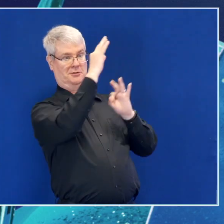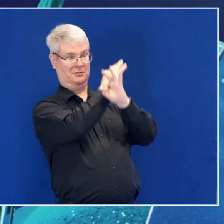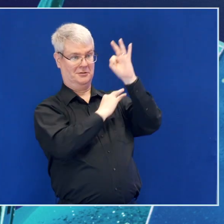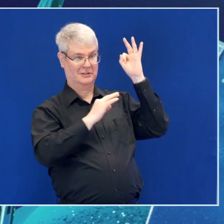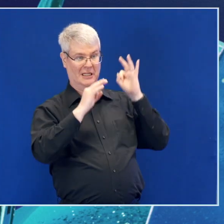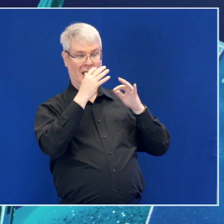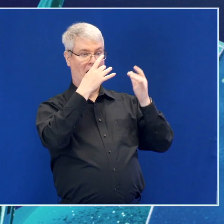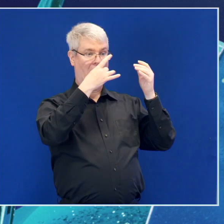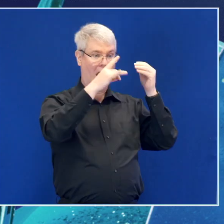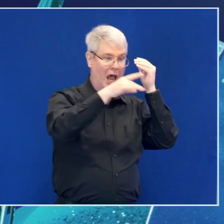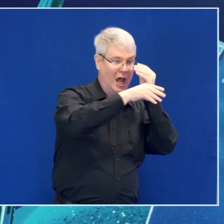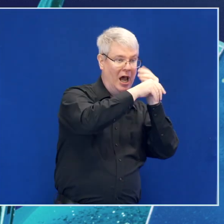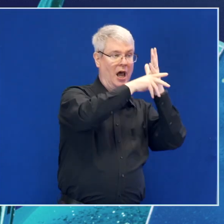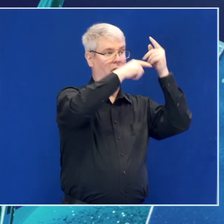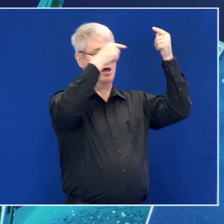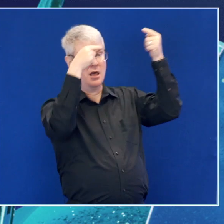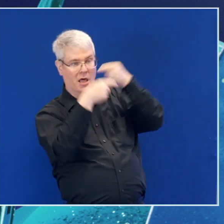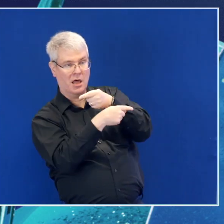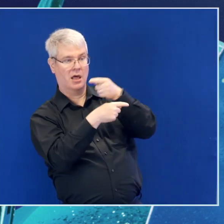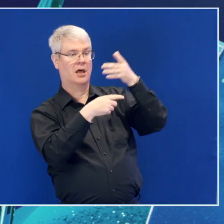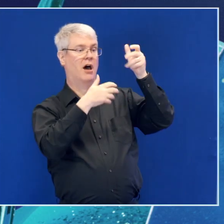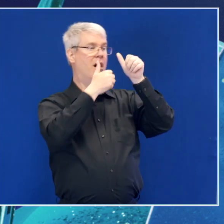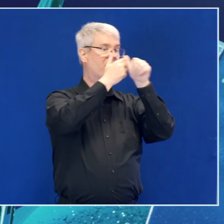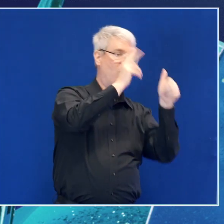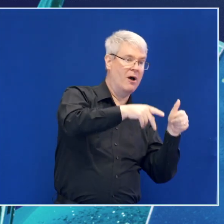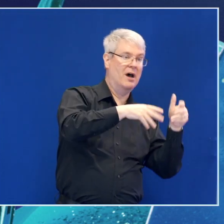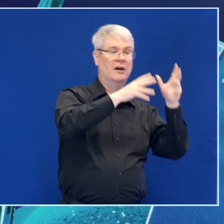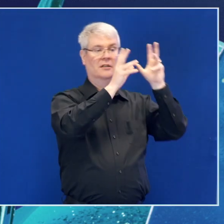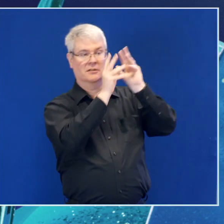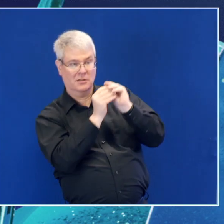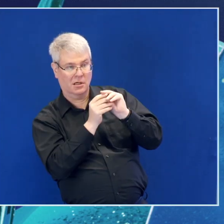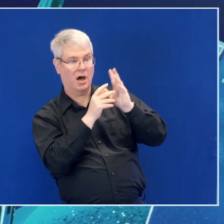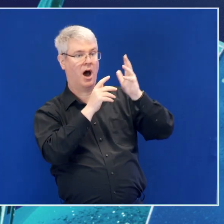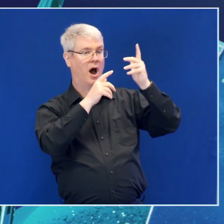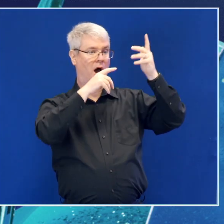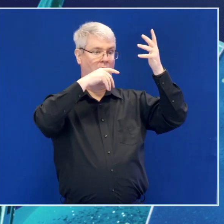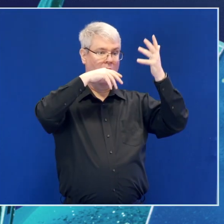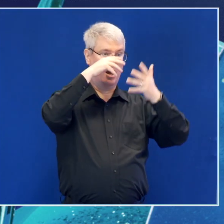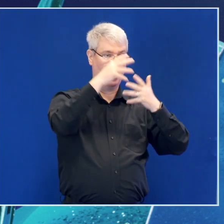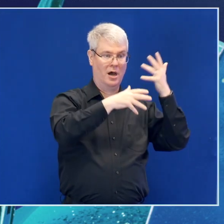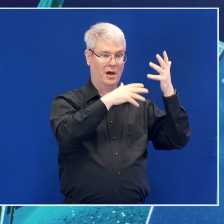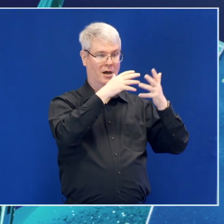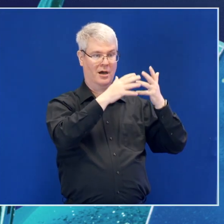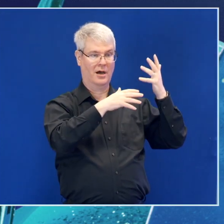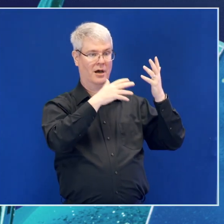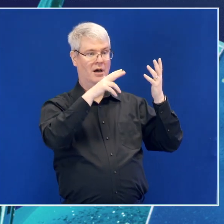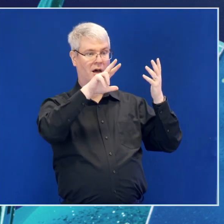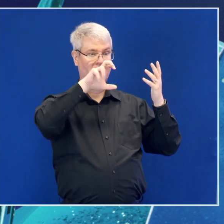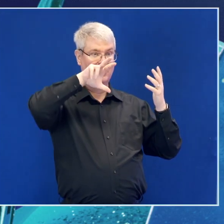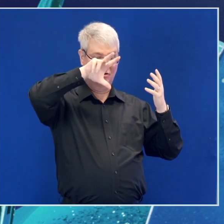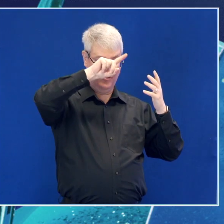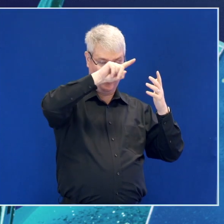and six follow-up tasks, and transformed it into an email with 331 words, five bullets,